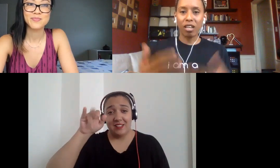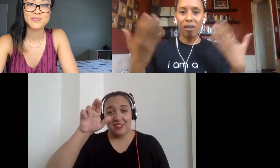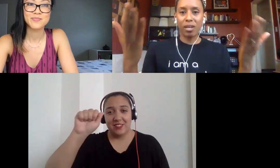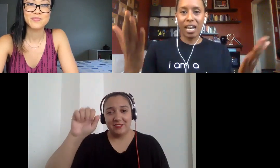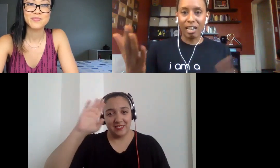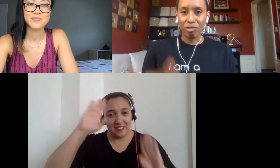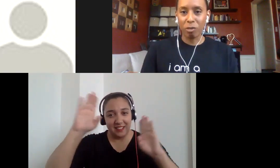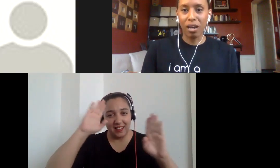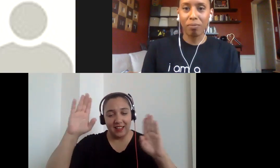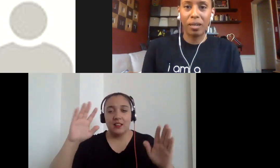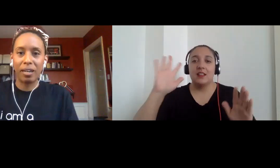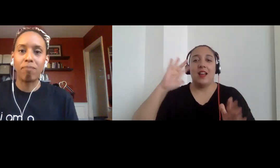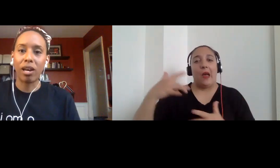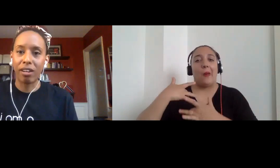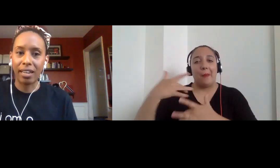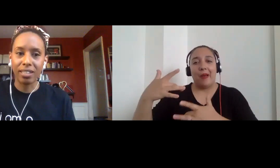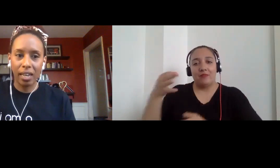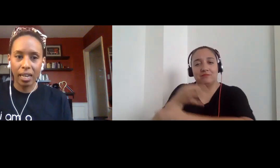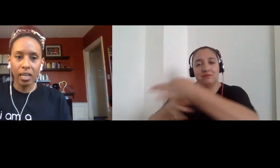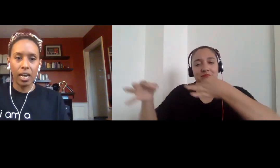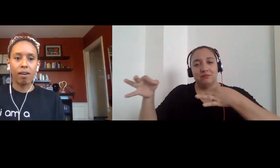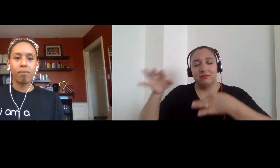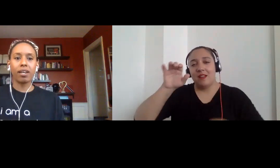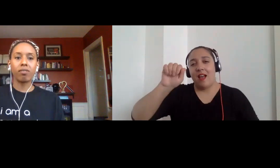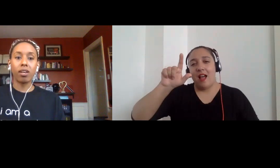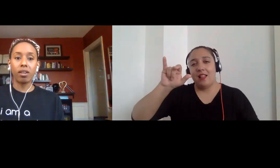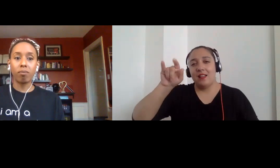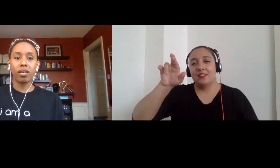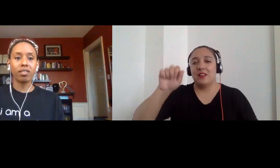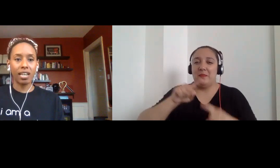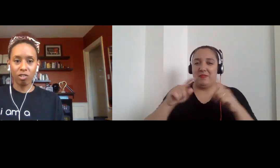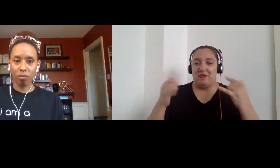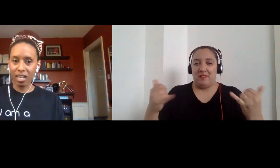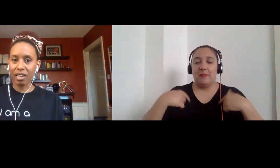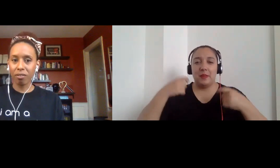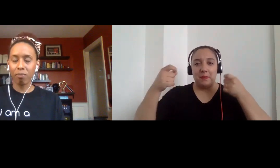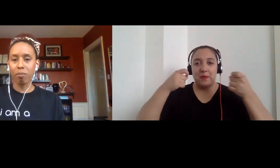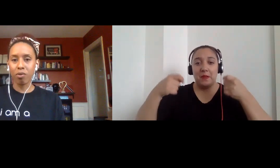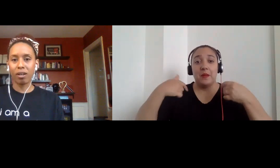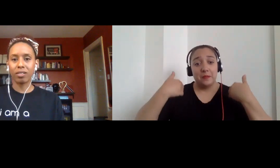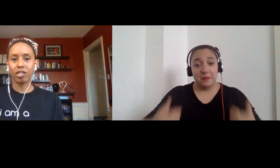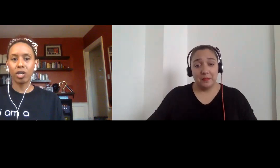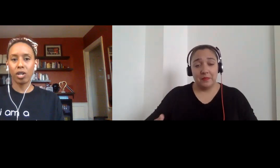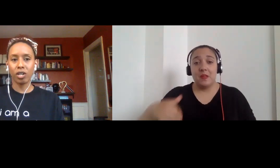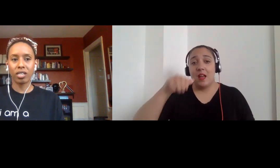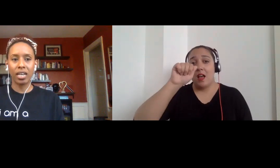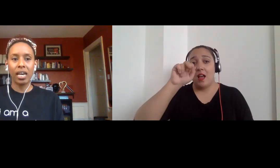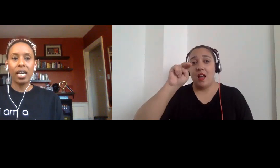Usually I'm in Alejandra's spot but I'm moderating today. My name is Candace Thompson Zachary. My pronouns are she/her.